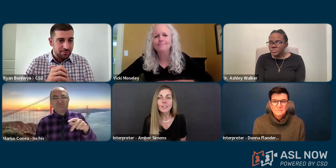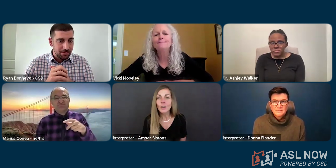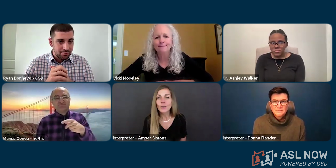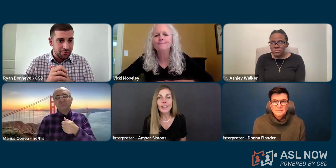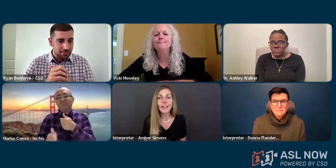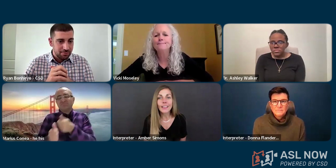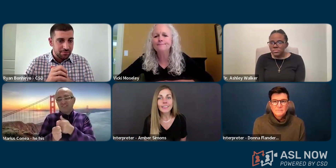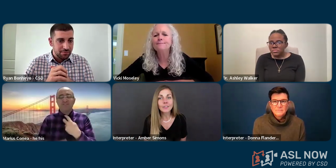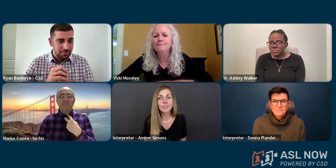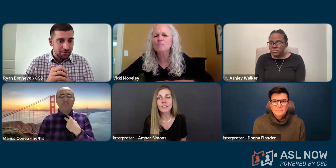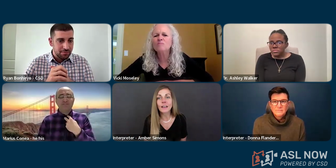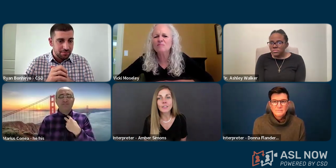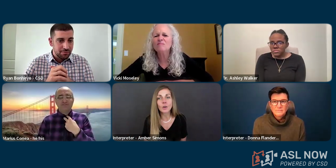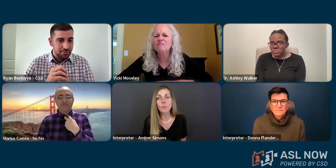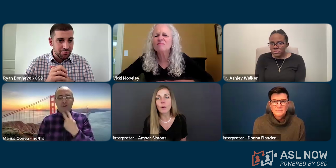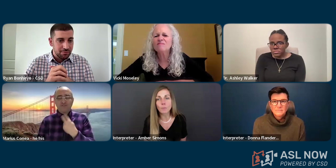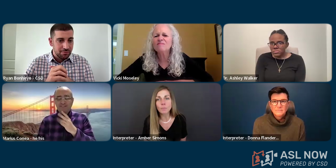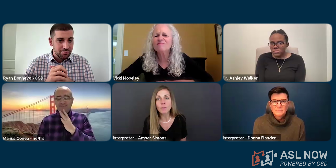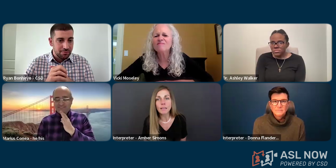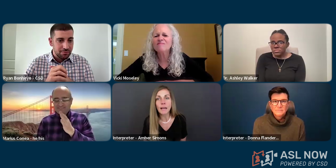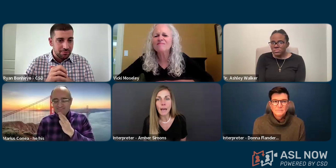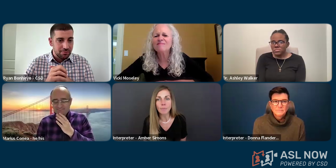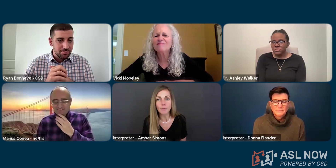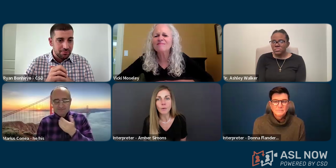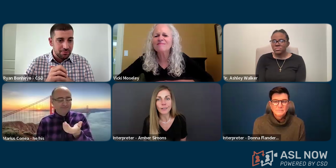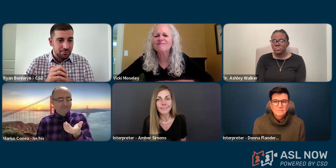you know, there's, there will probably be an app for it.